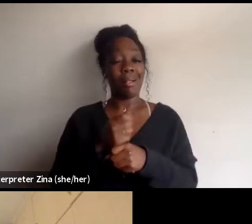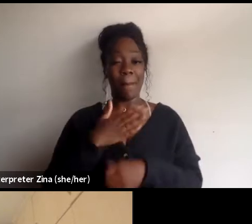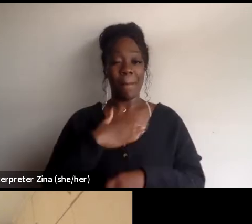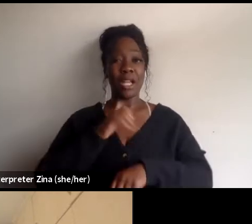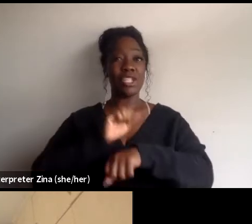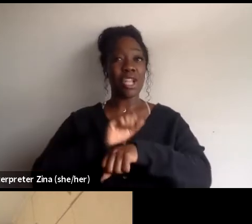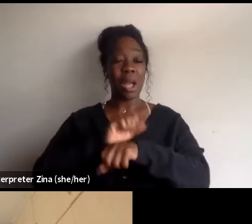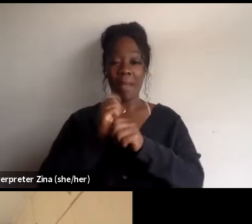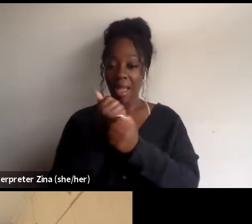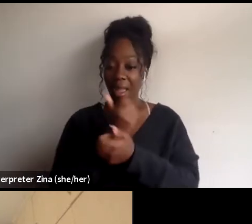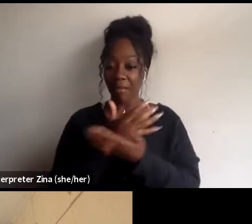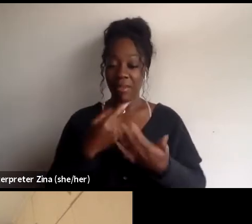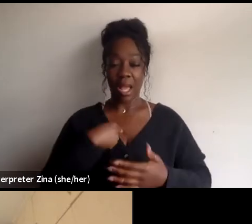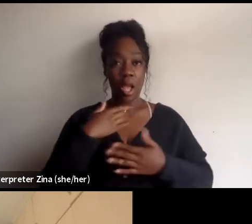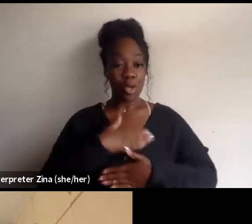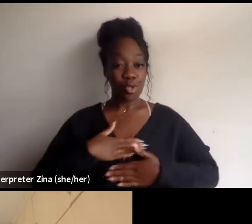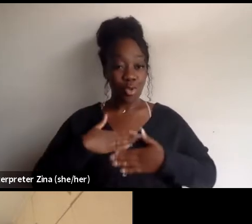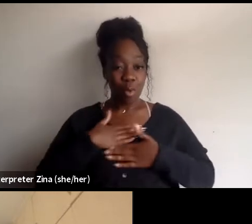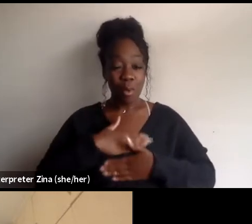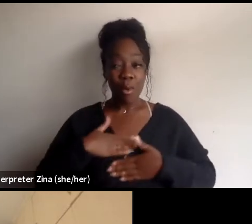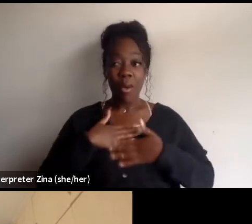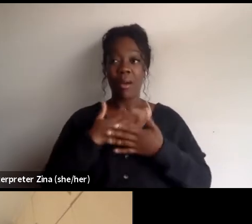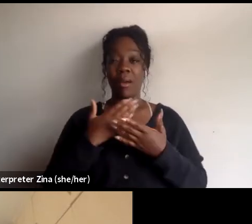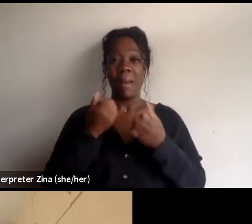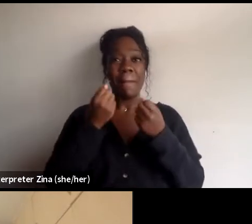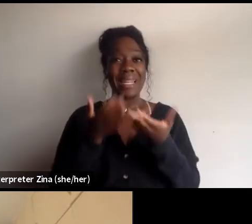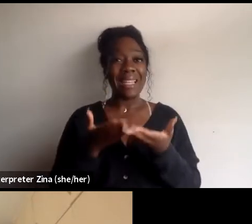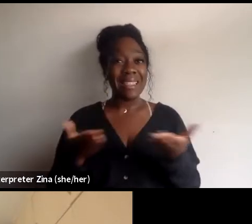and not all things that kind of speak and link together.